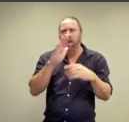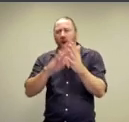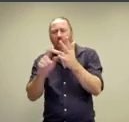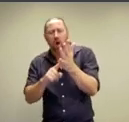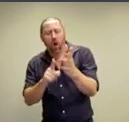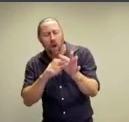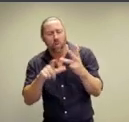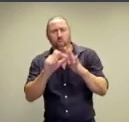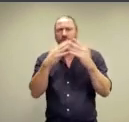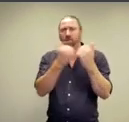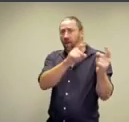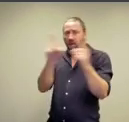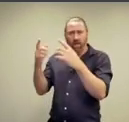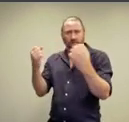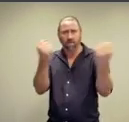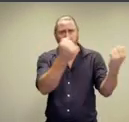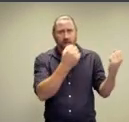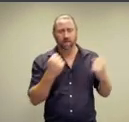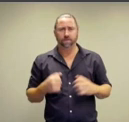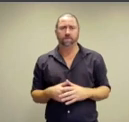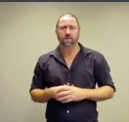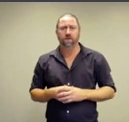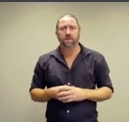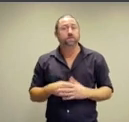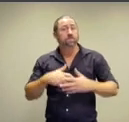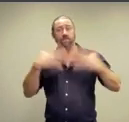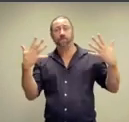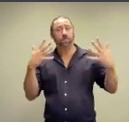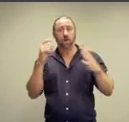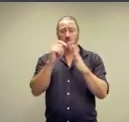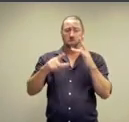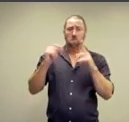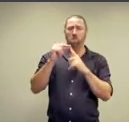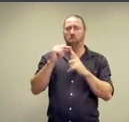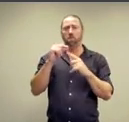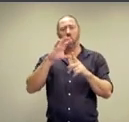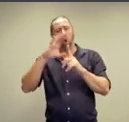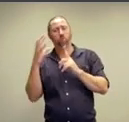really important to note that any, pretty much any, significant popular